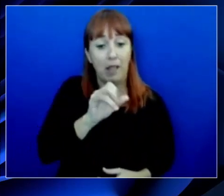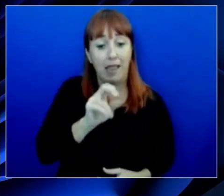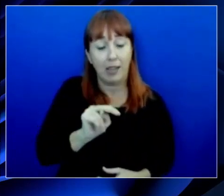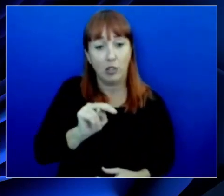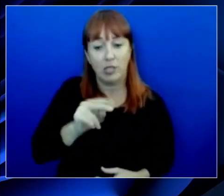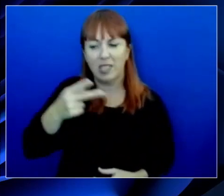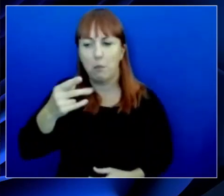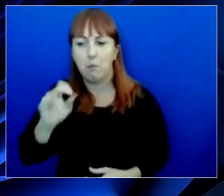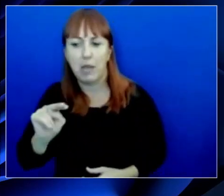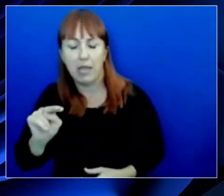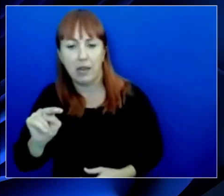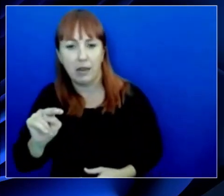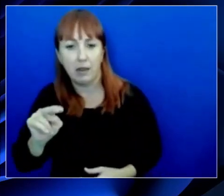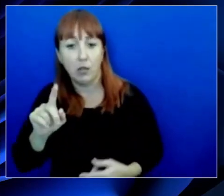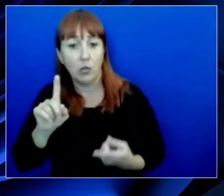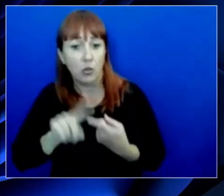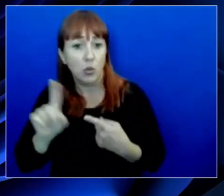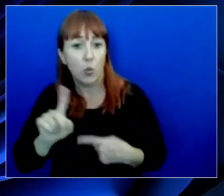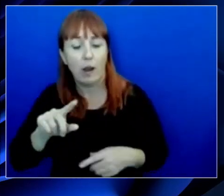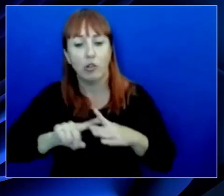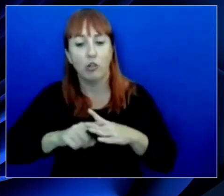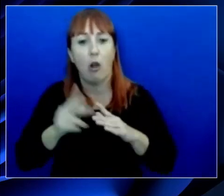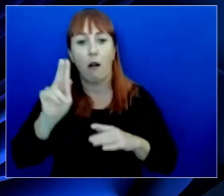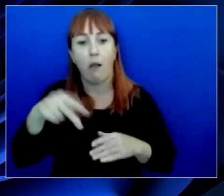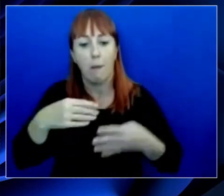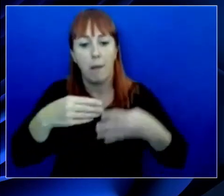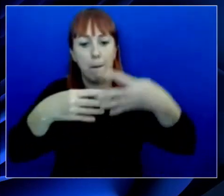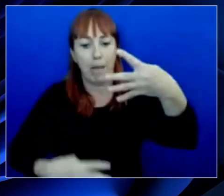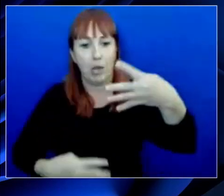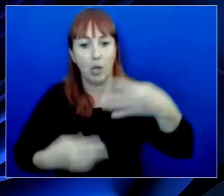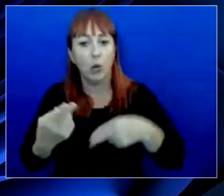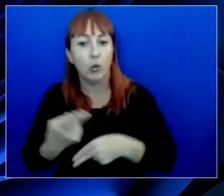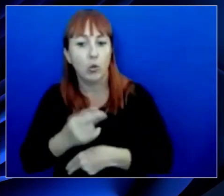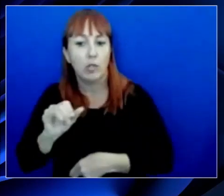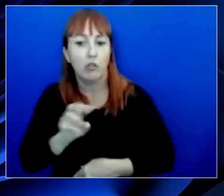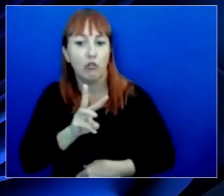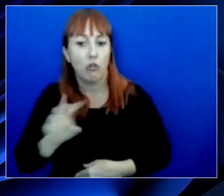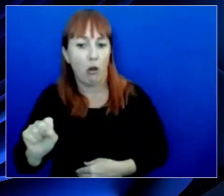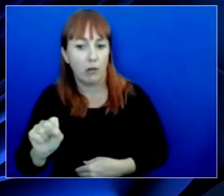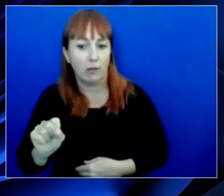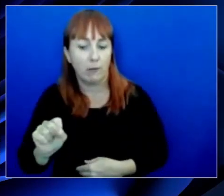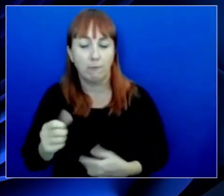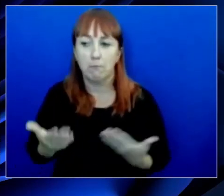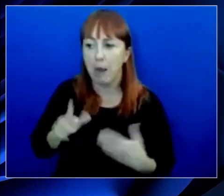the startup menu using jaws? I'm wondering, maybe if that's one